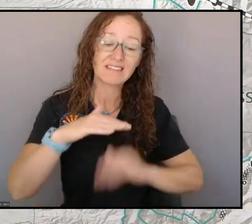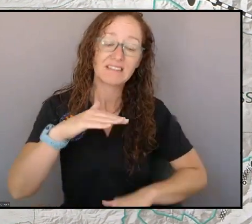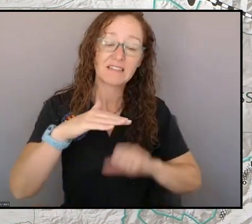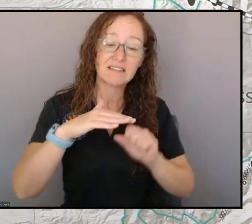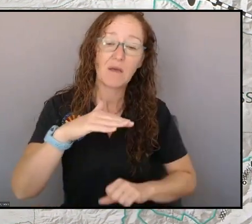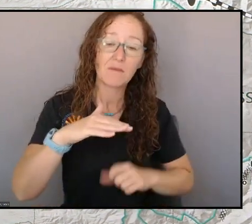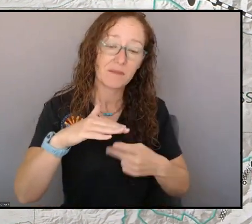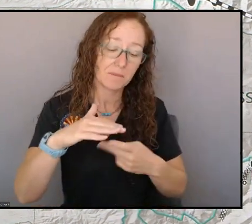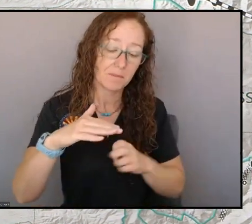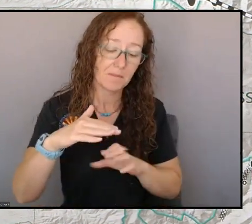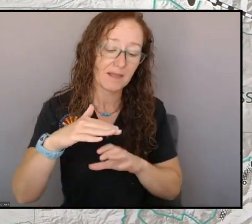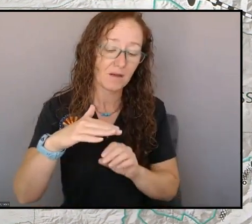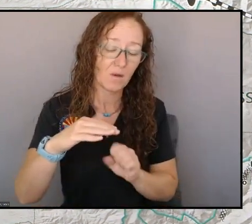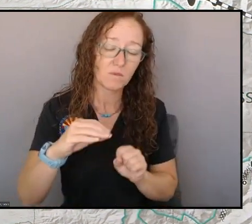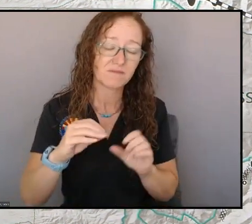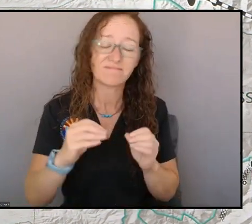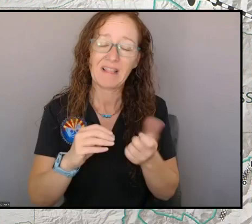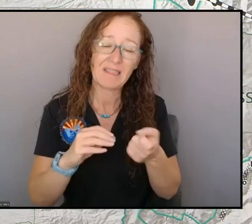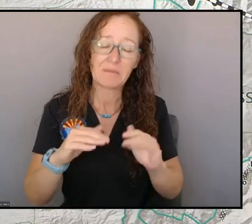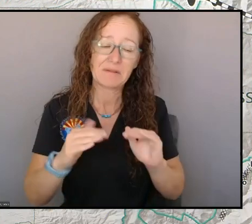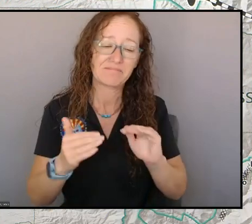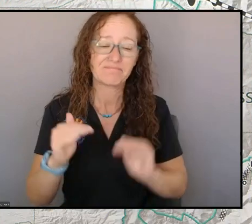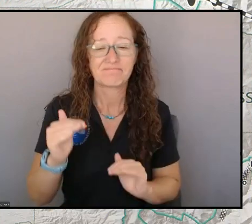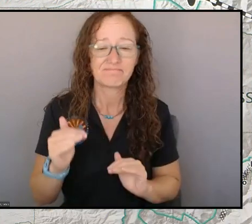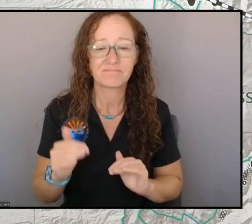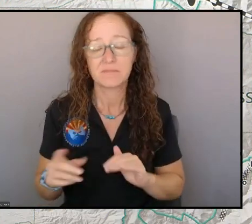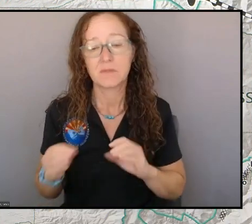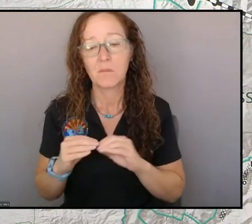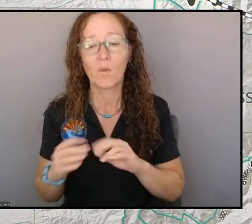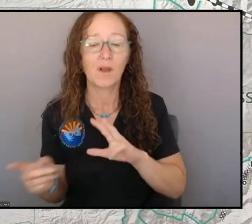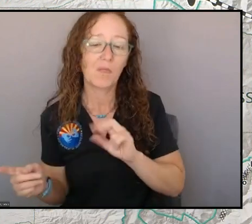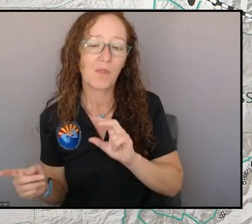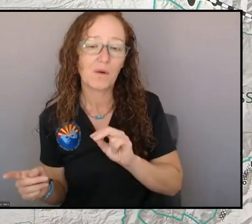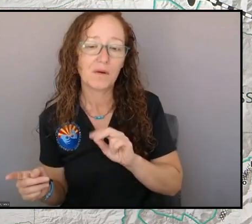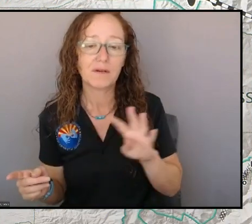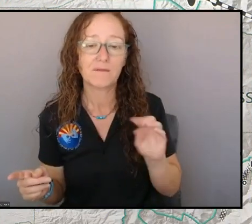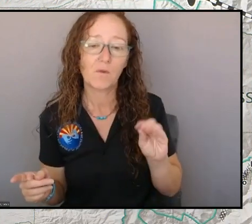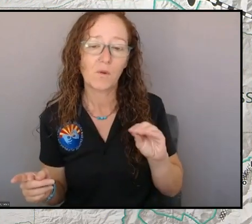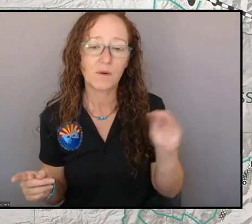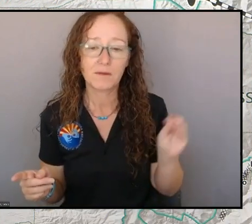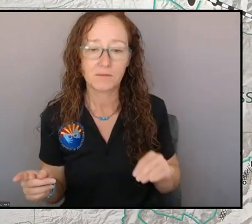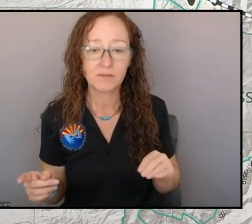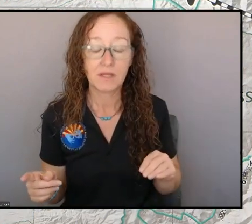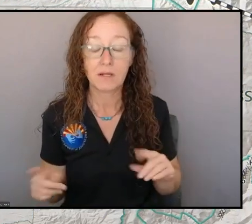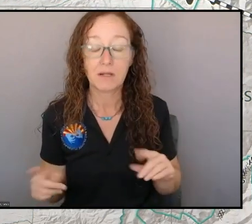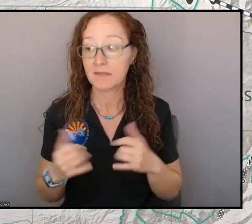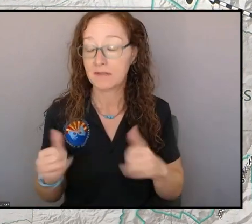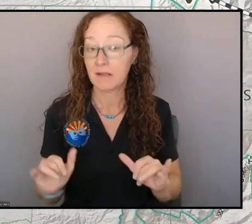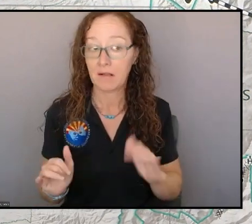to 40% there but still a pretty considerable difference compared to the teens and 20s that we've been seeing